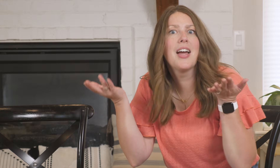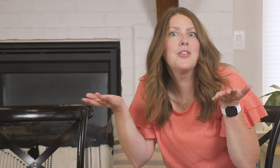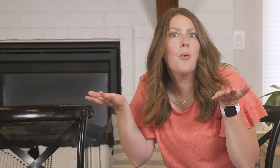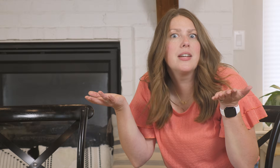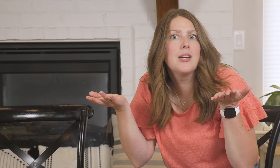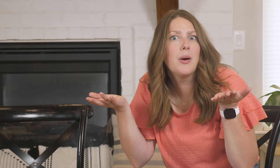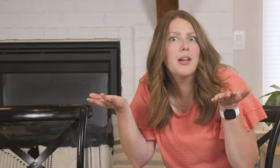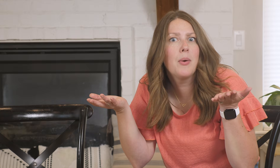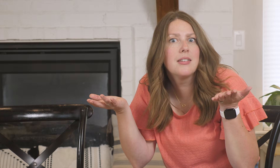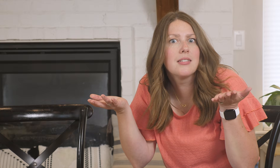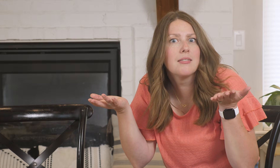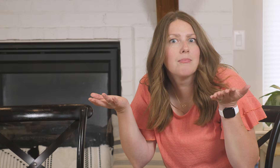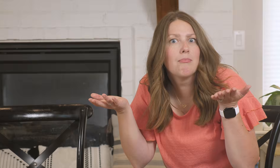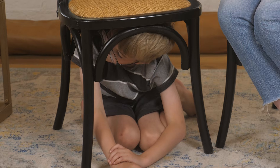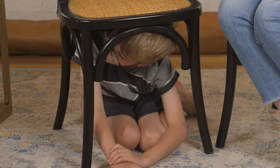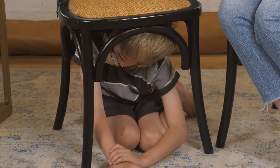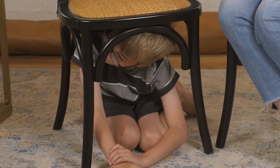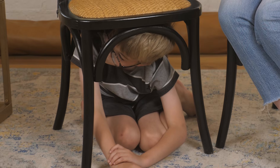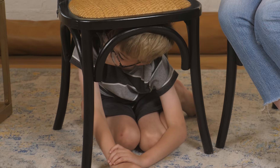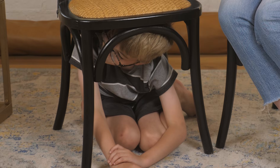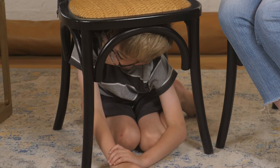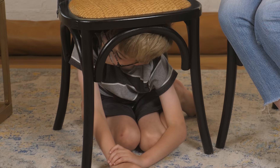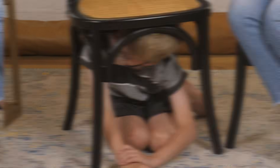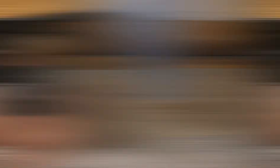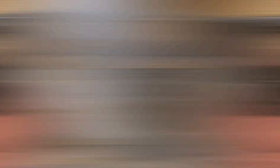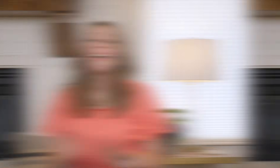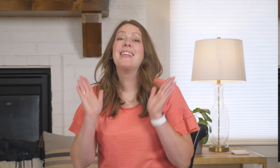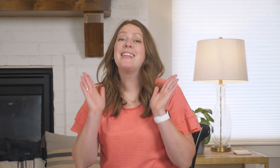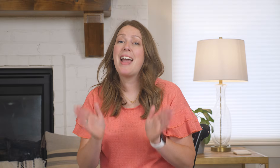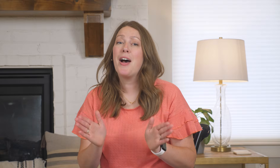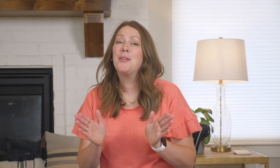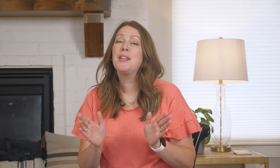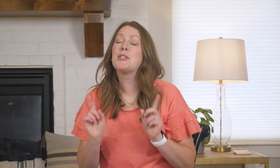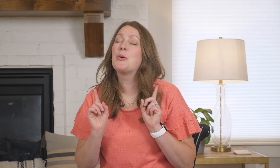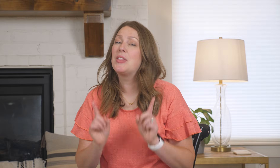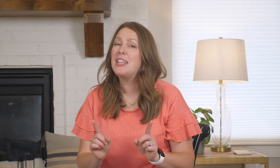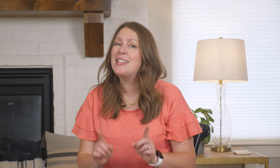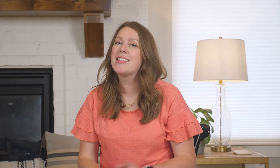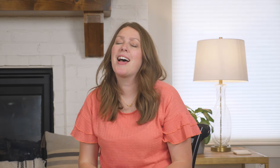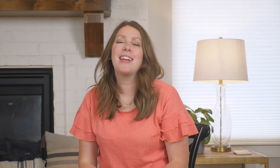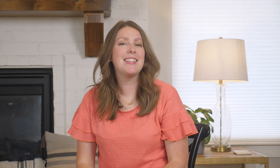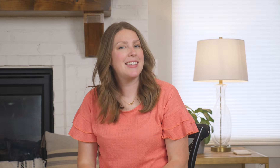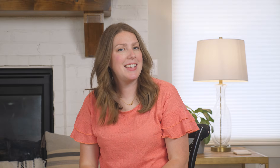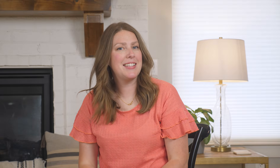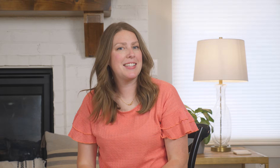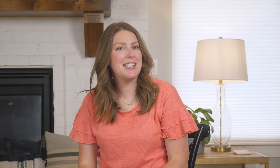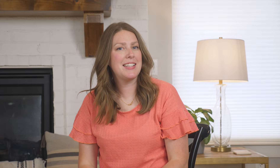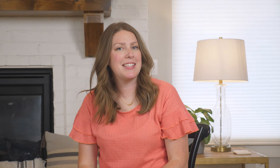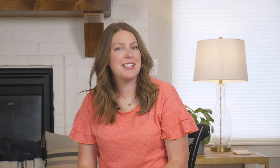Have no idea where he went. Now, let's put these signs into sentences.